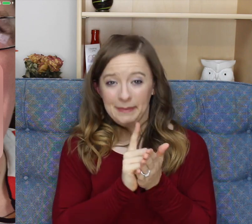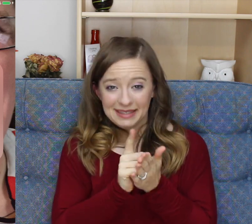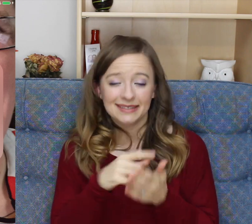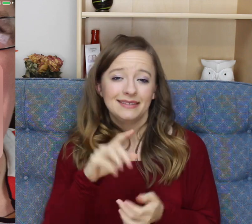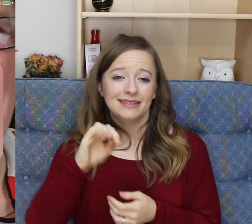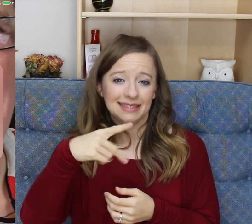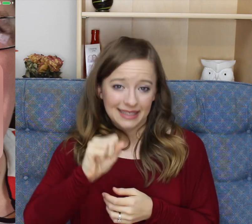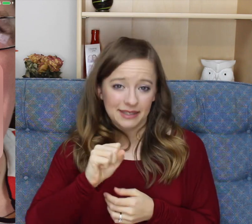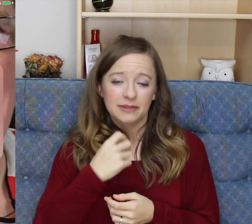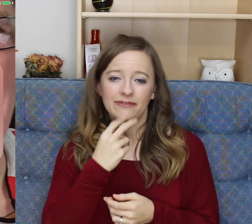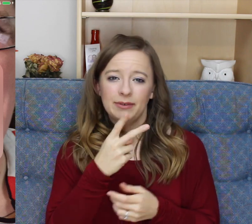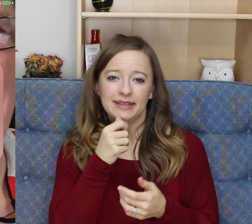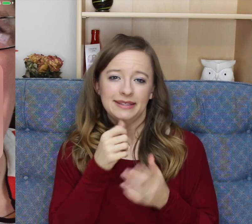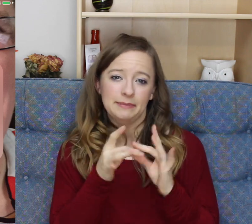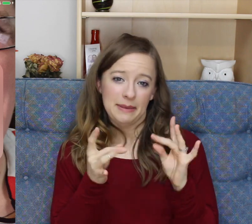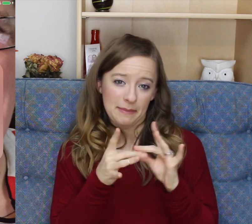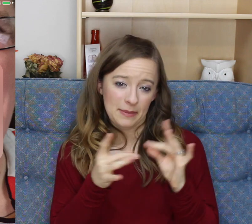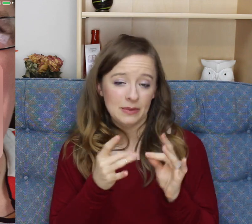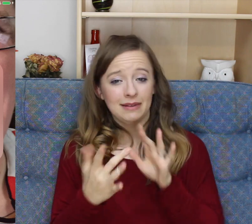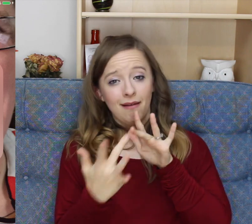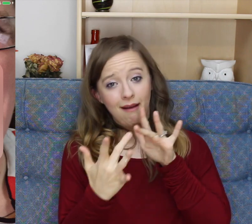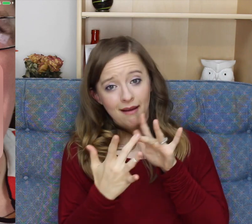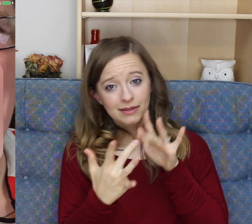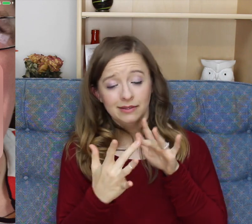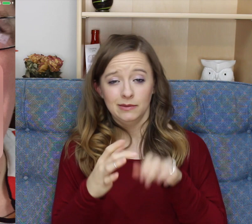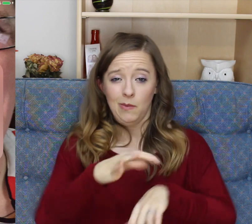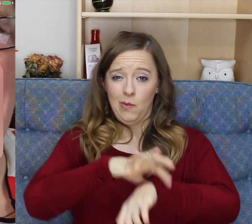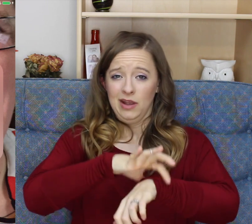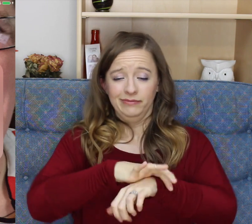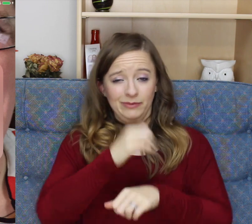Which is compass, tips, voice memos, contacts, watch,